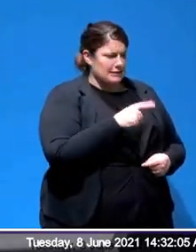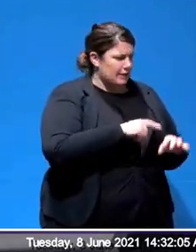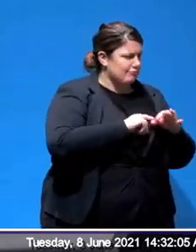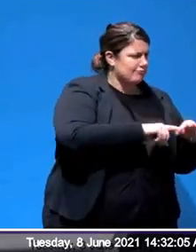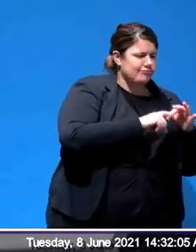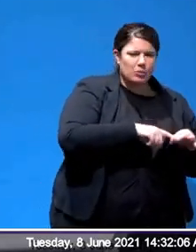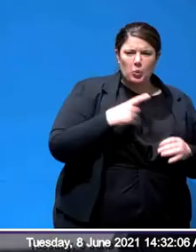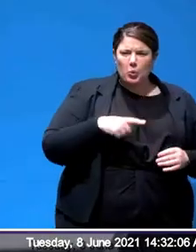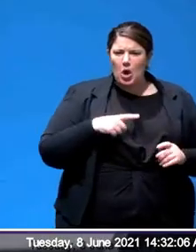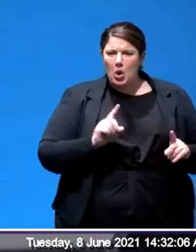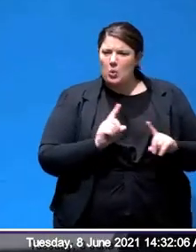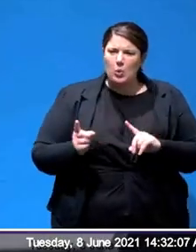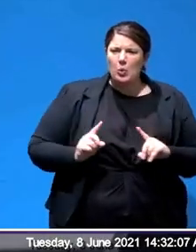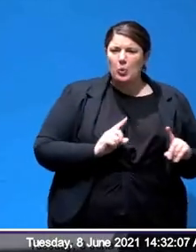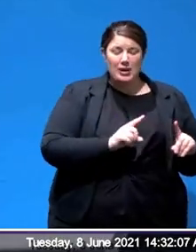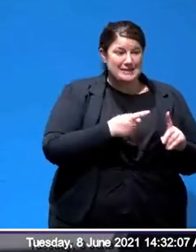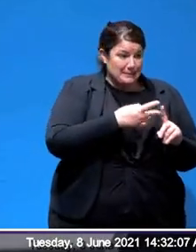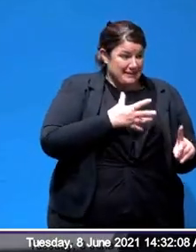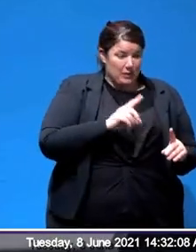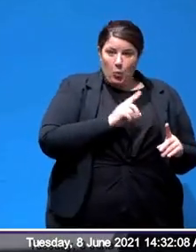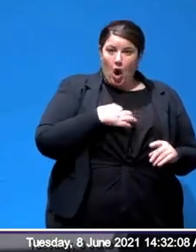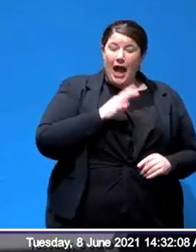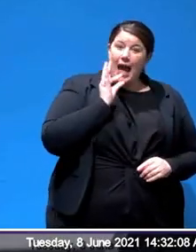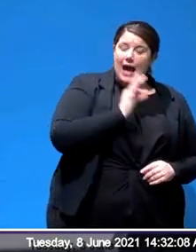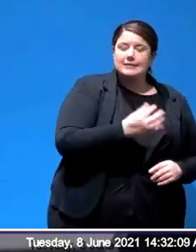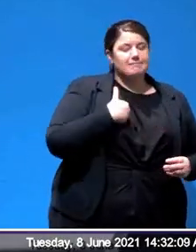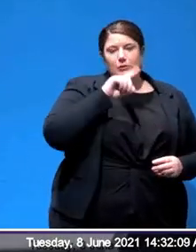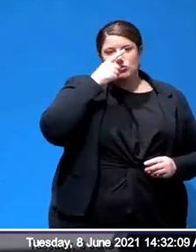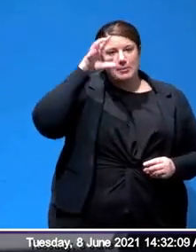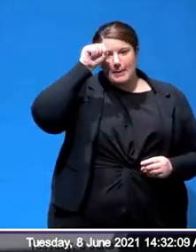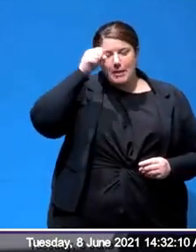I can't think what specific questions I asked at the time but --- No.